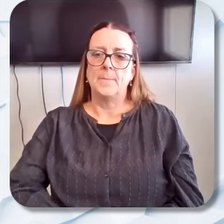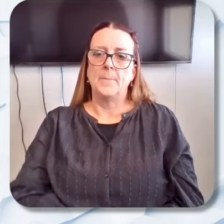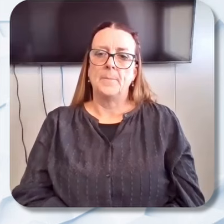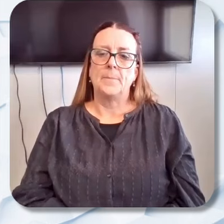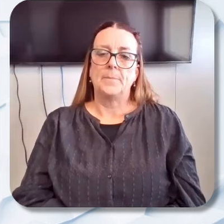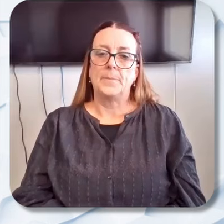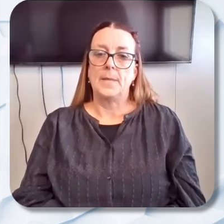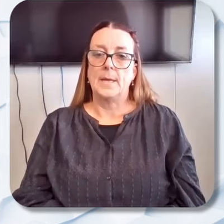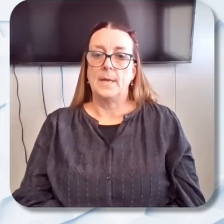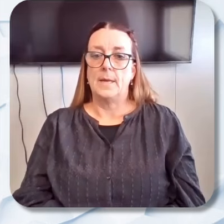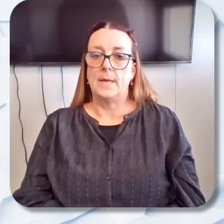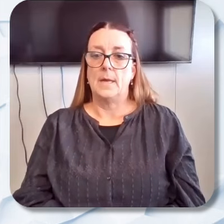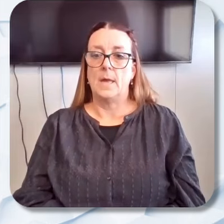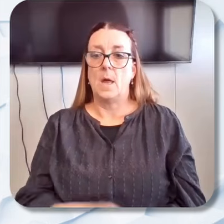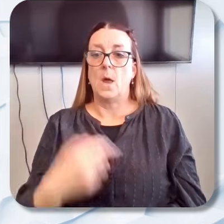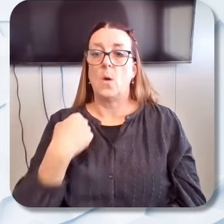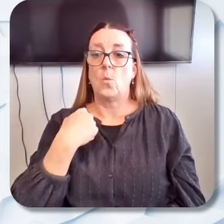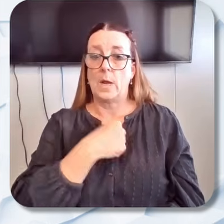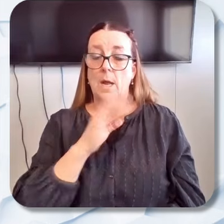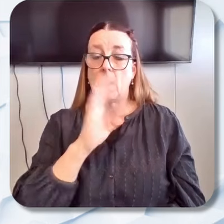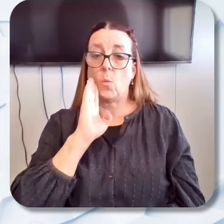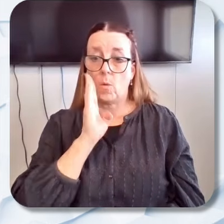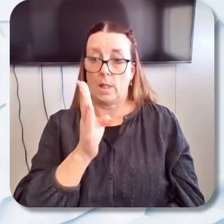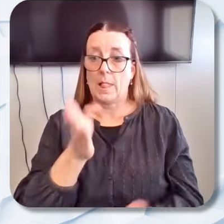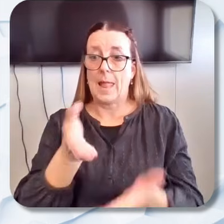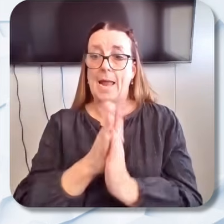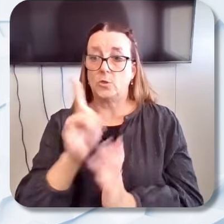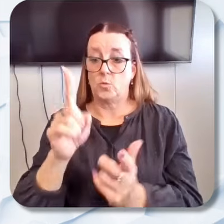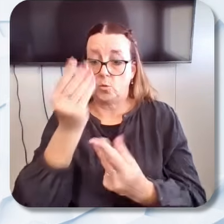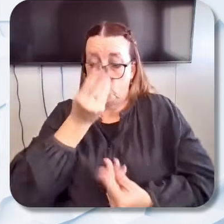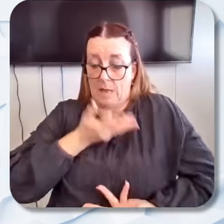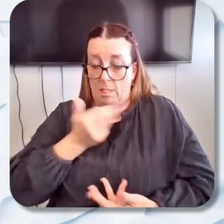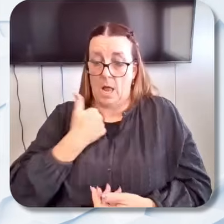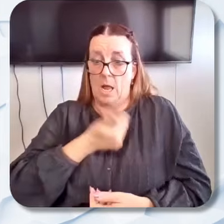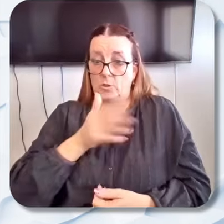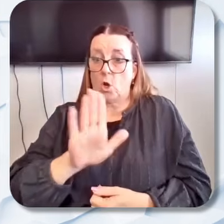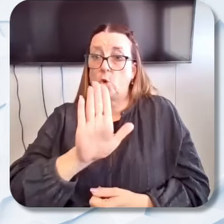Right? So we are going to ask you to tell us that percentage.